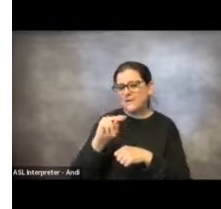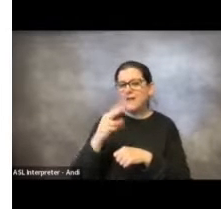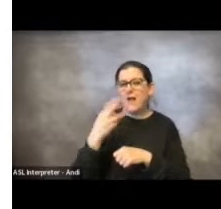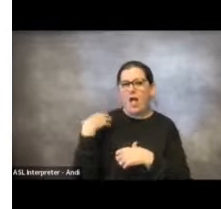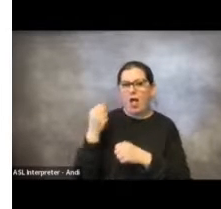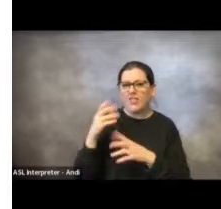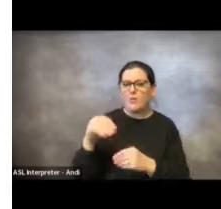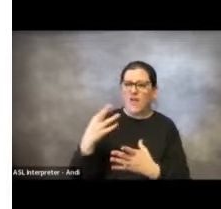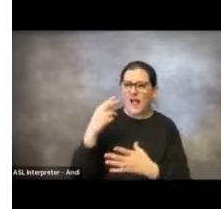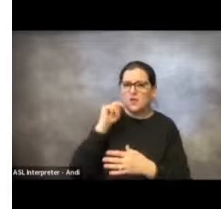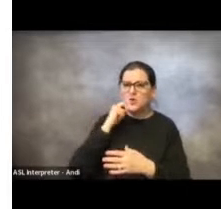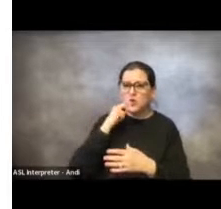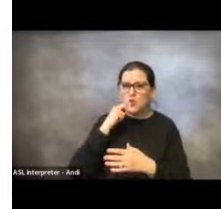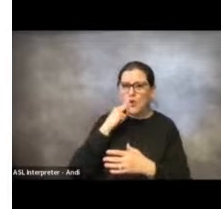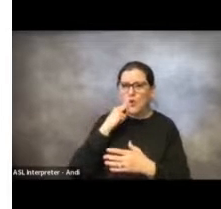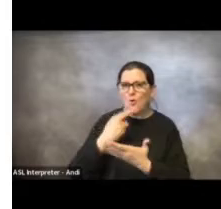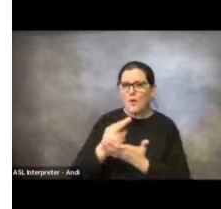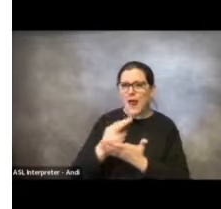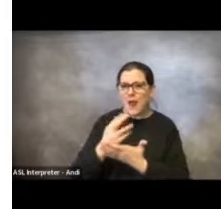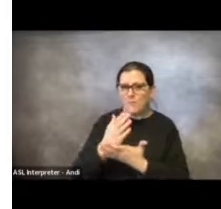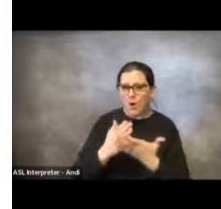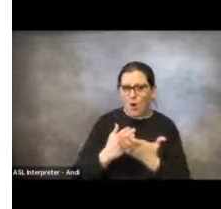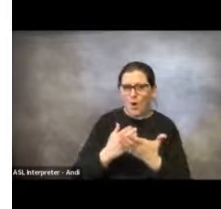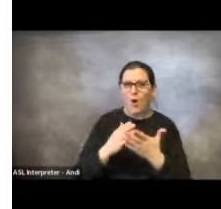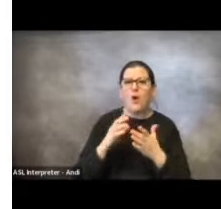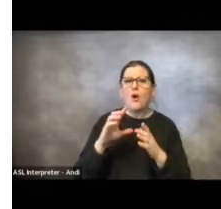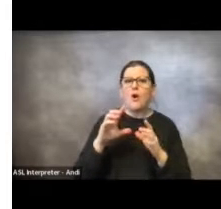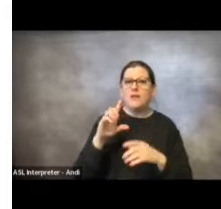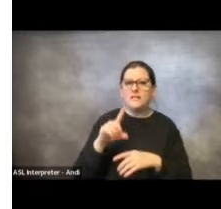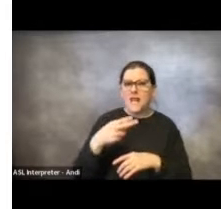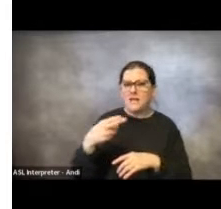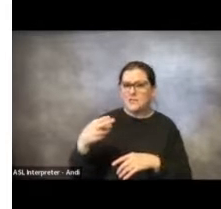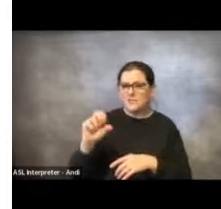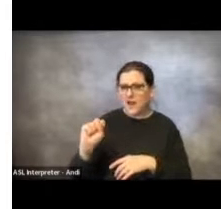rehab part, Department of Health and Human Services that would